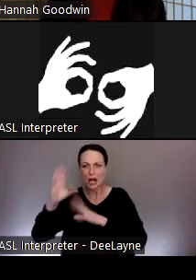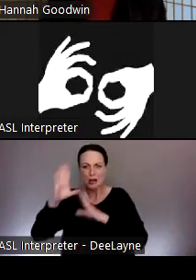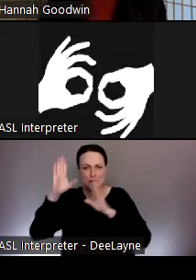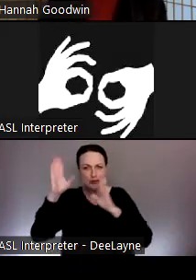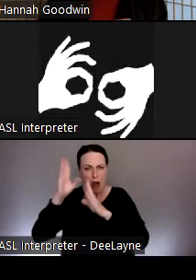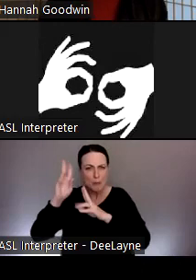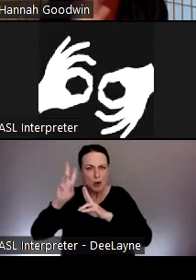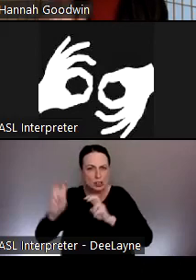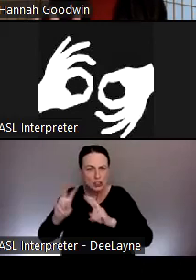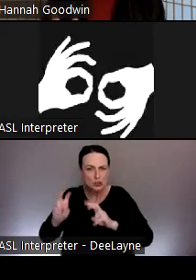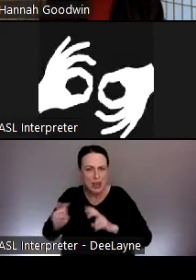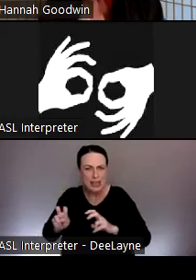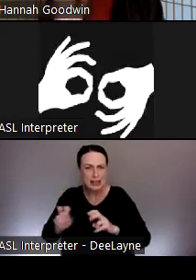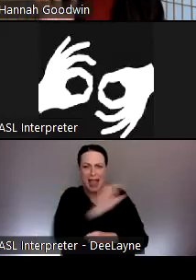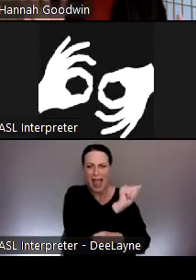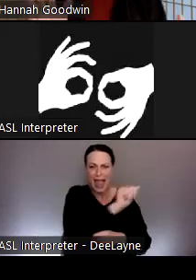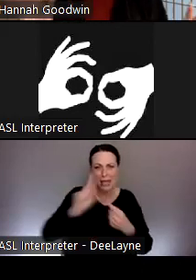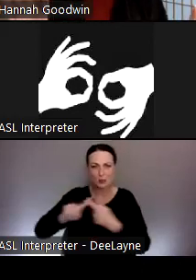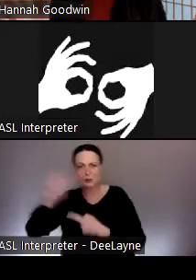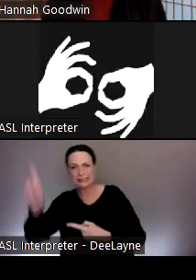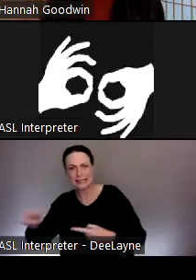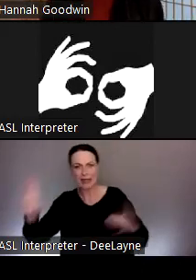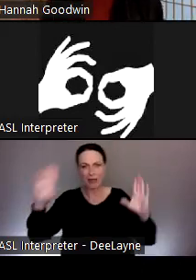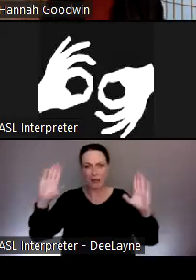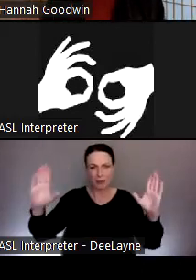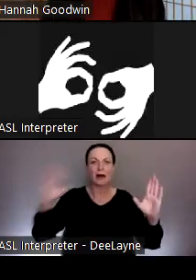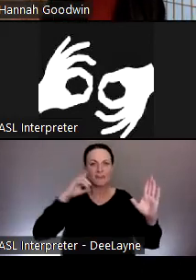kind of from A to Z, just one example.